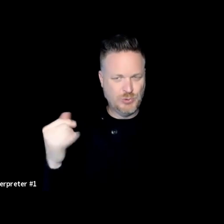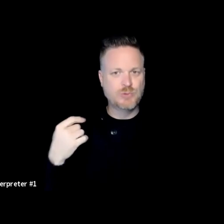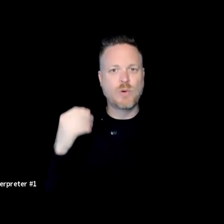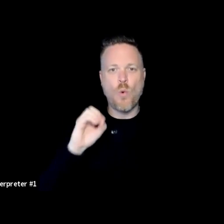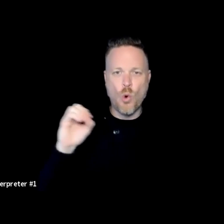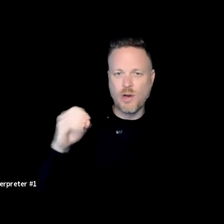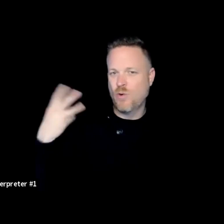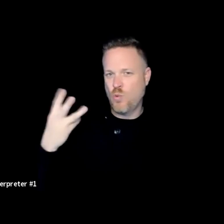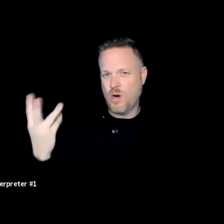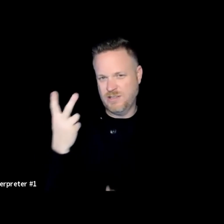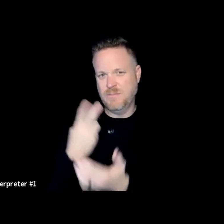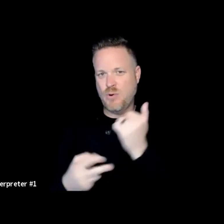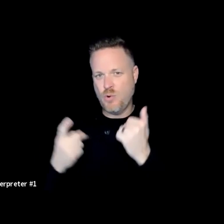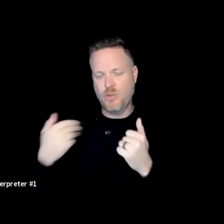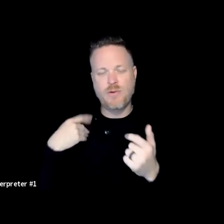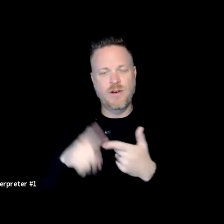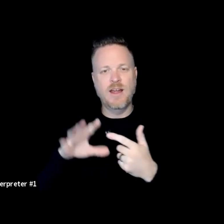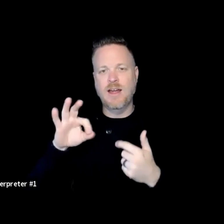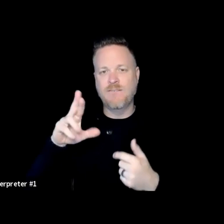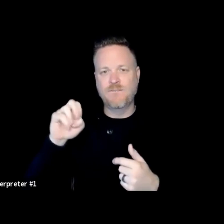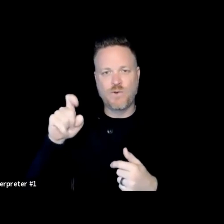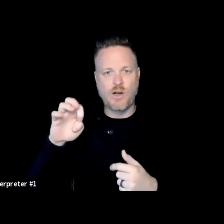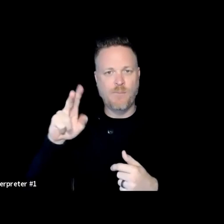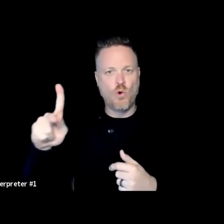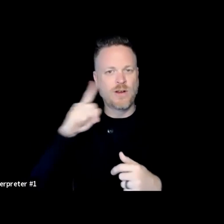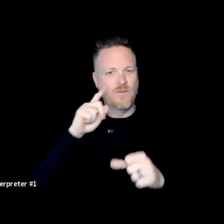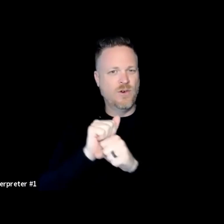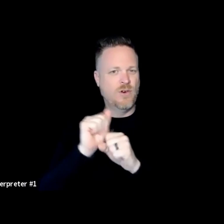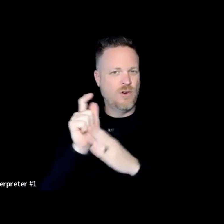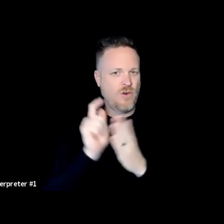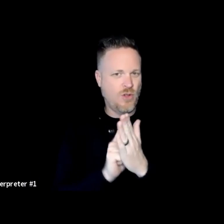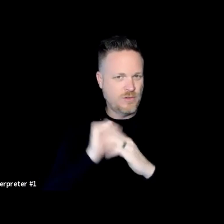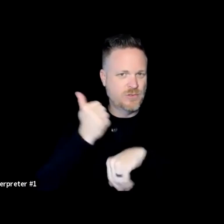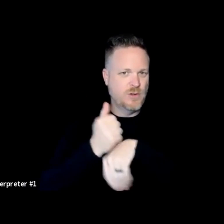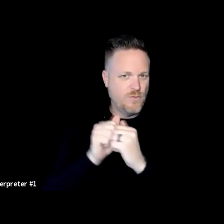came up with framework for laws that have now been instituted in the other 48 states as well,